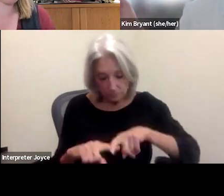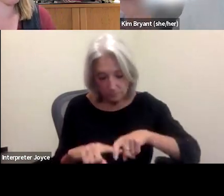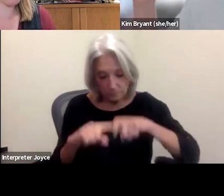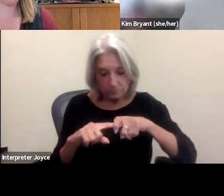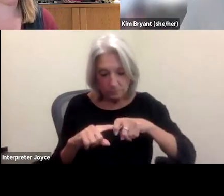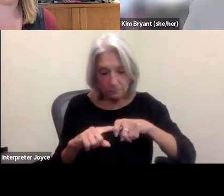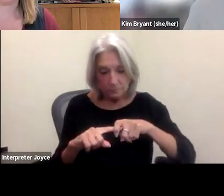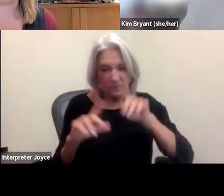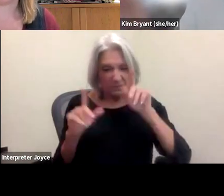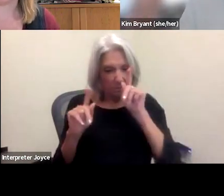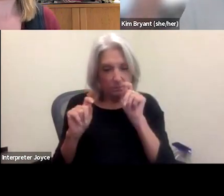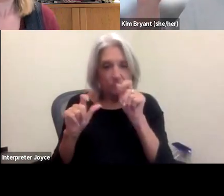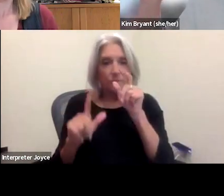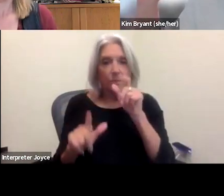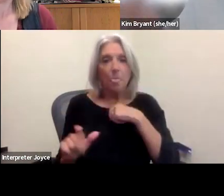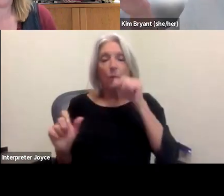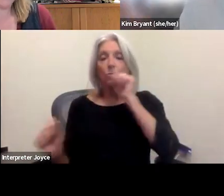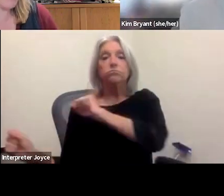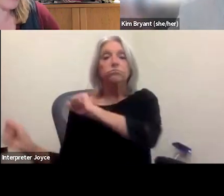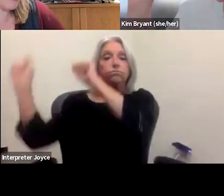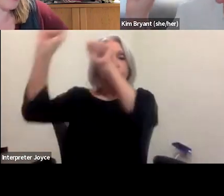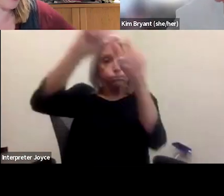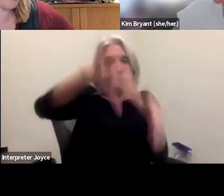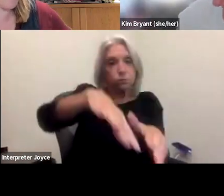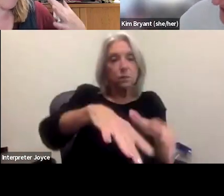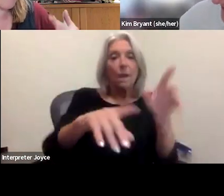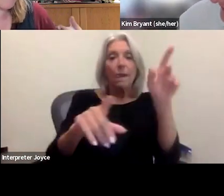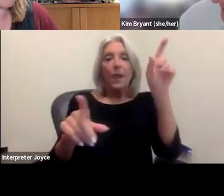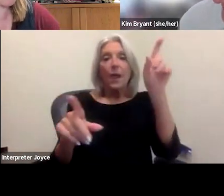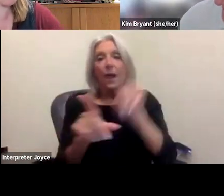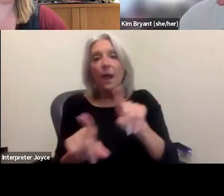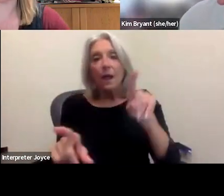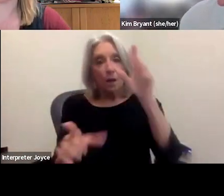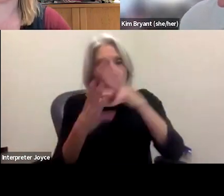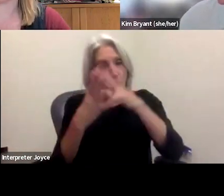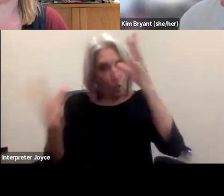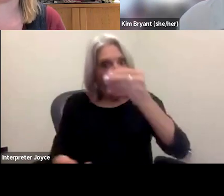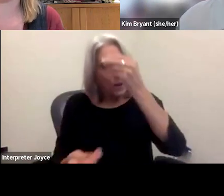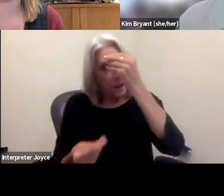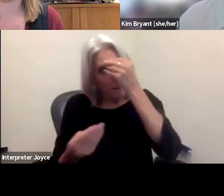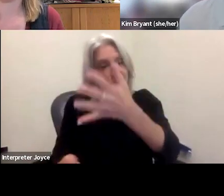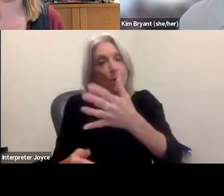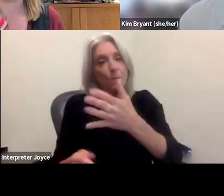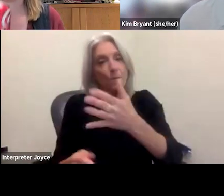We just dumped a Niagara Falls of information on you between Devva and Ashley and me.